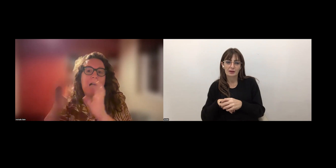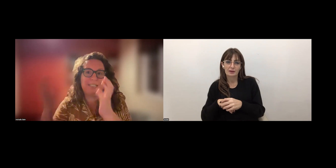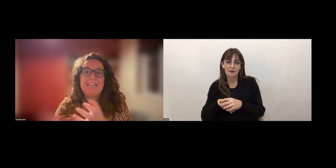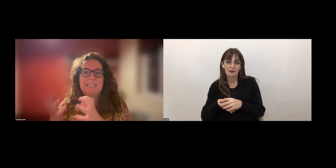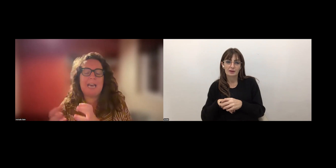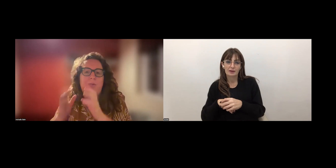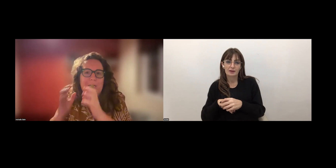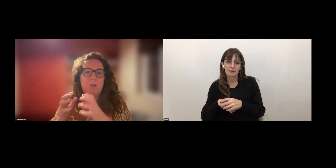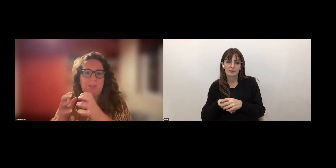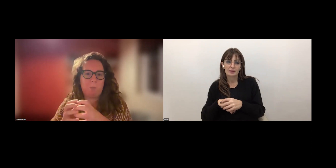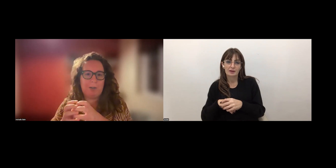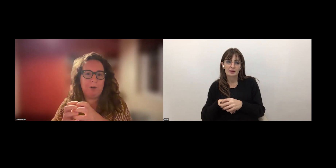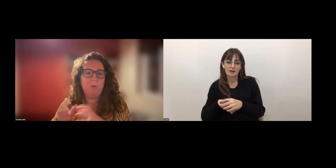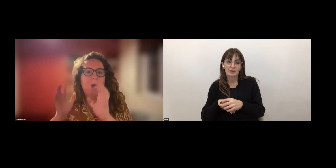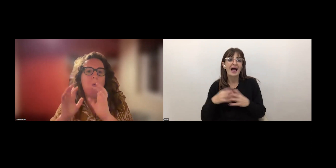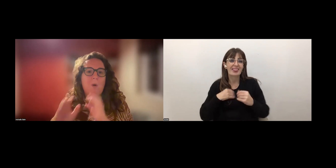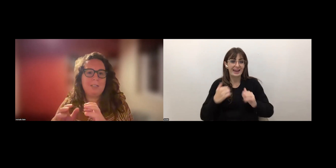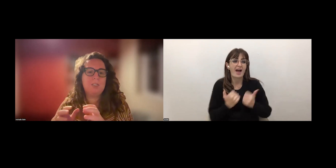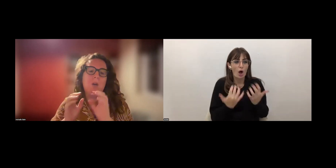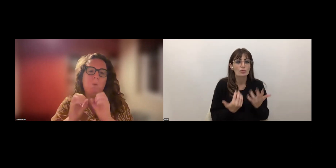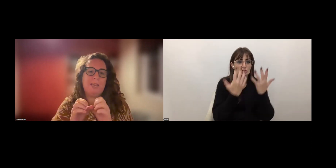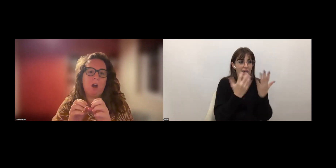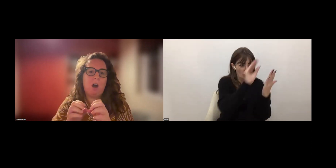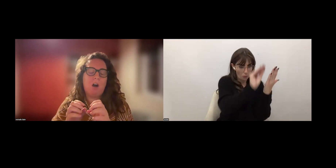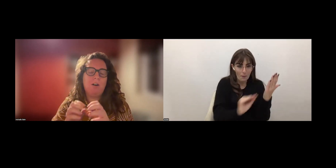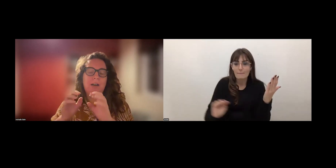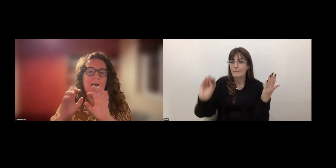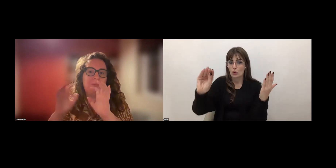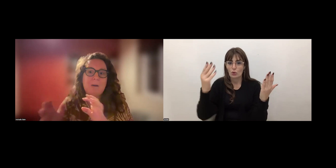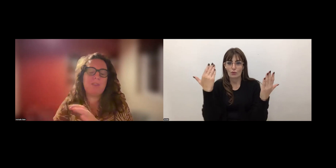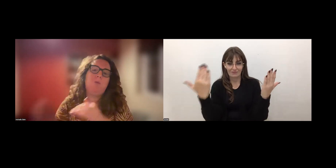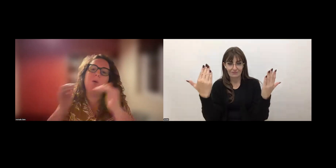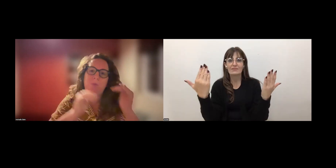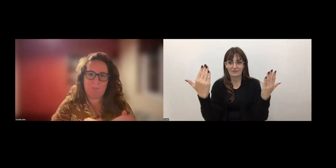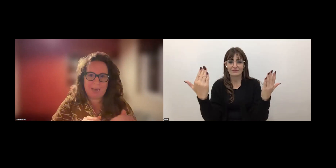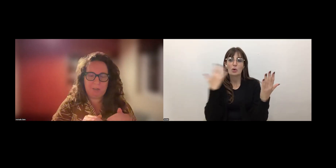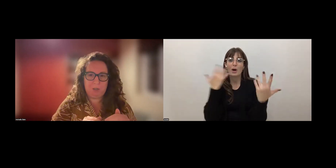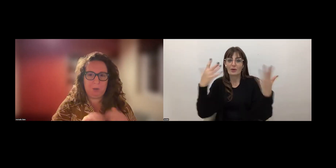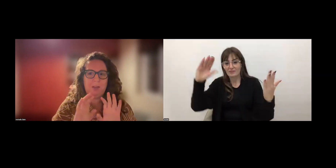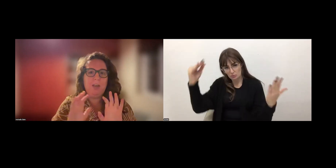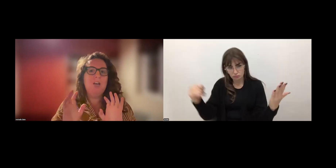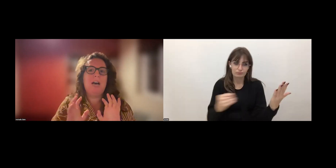our day together into that window. And once we are done with that I will move back to Zoom.